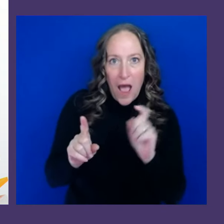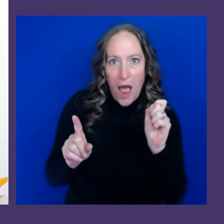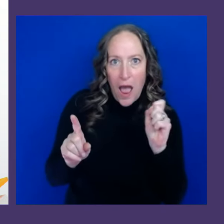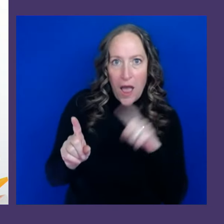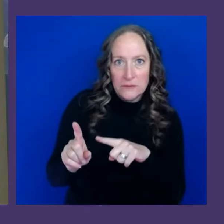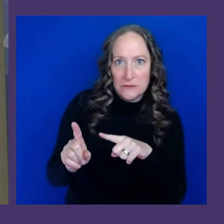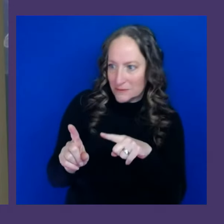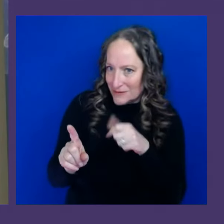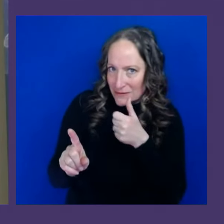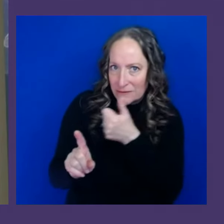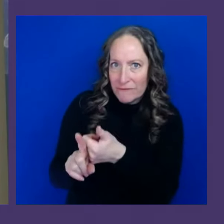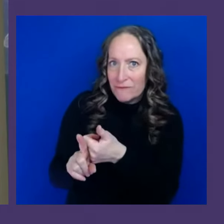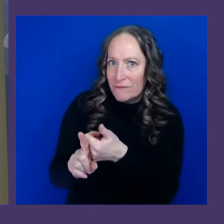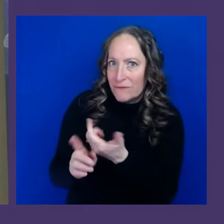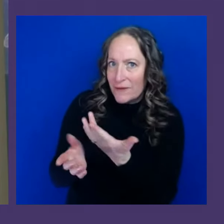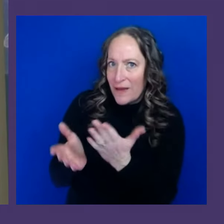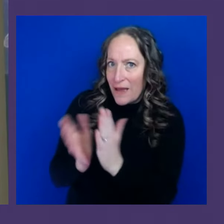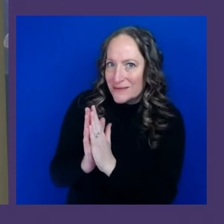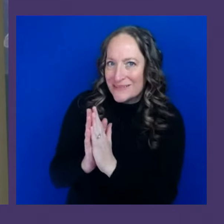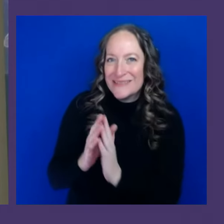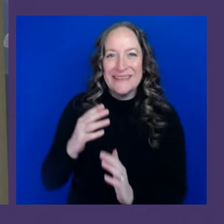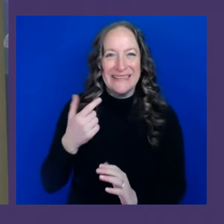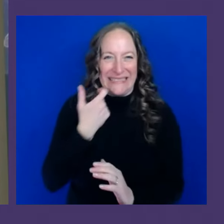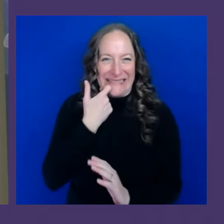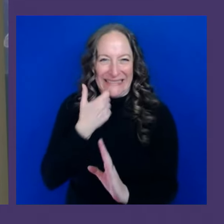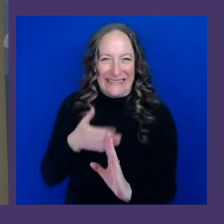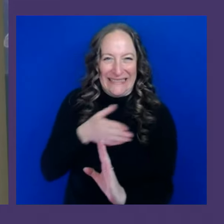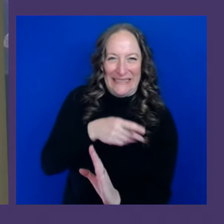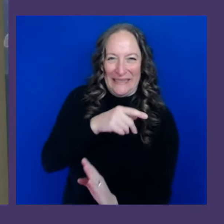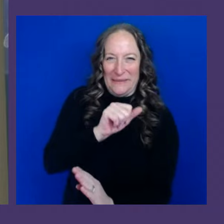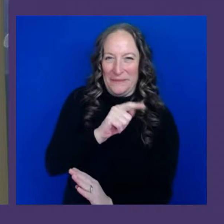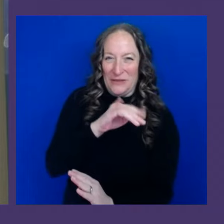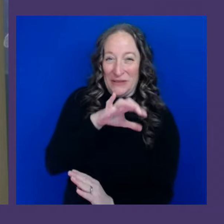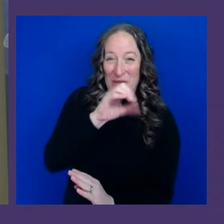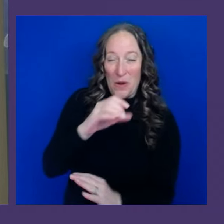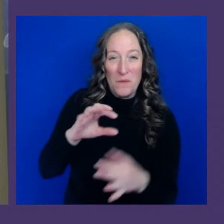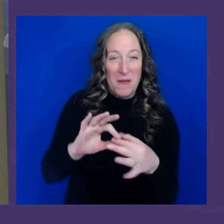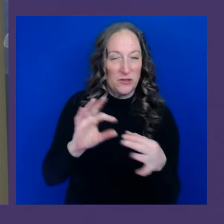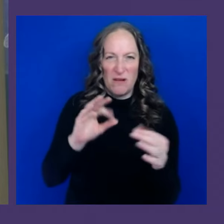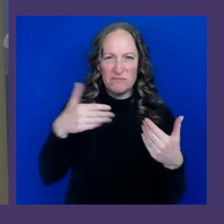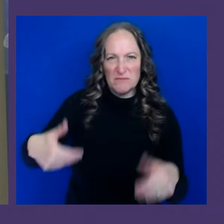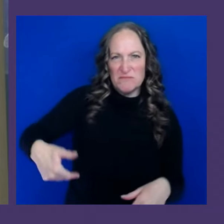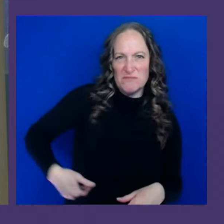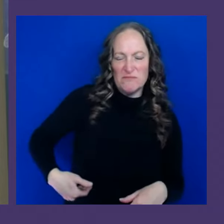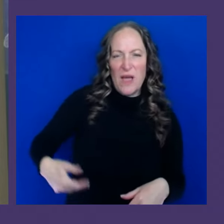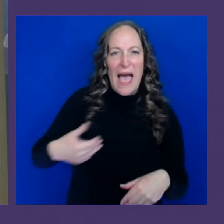As Patricio said, it's incredibly intuitive. You've got a command line and you type in and ask a question.